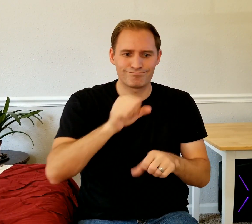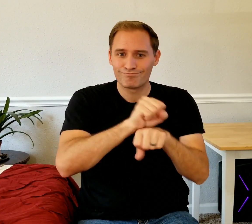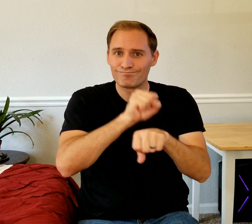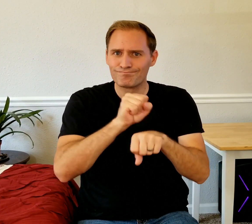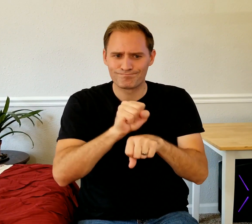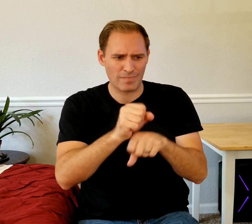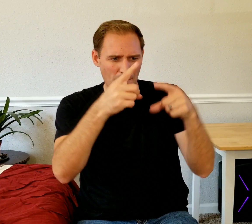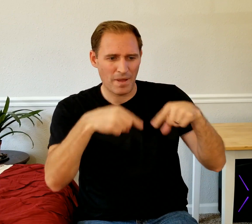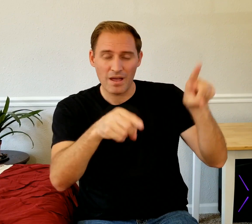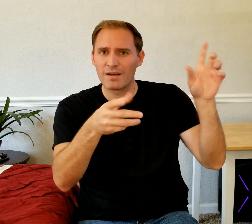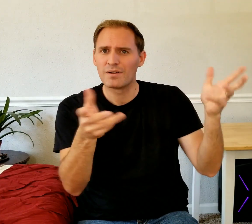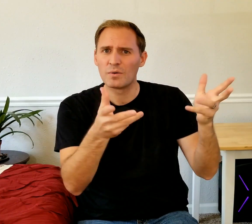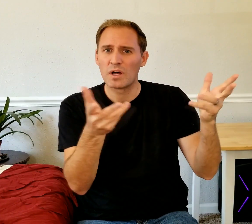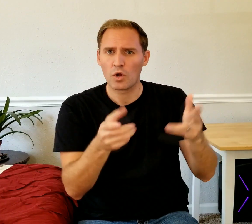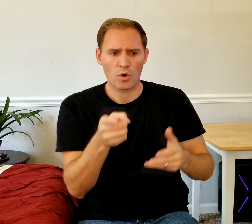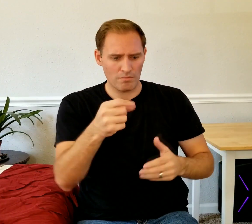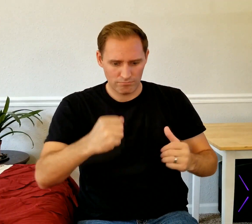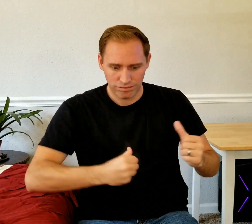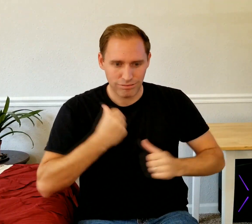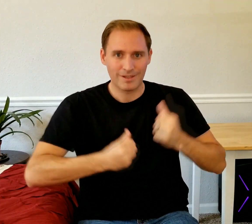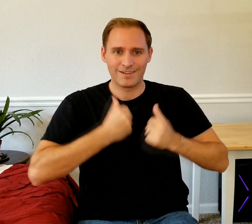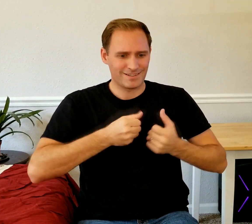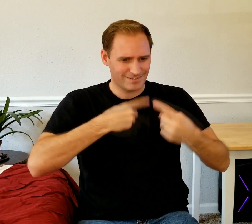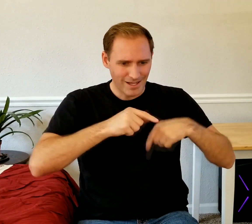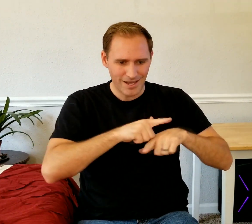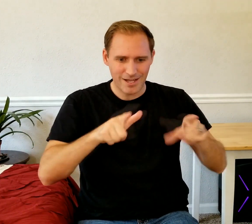motivated to become a sign language interpreter.